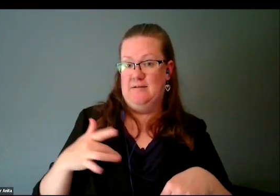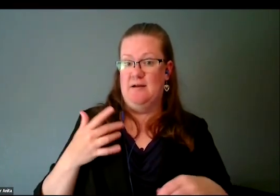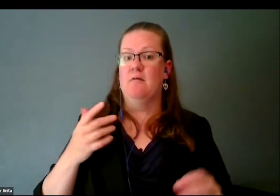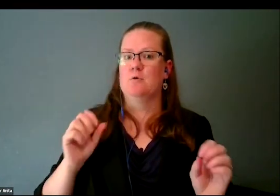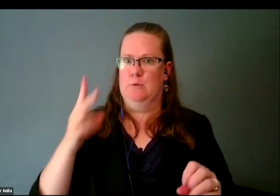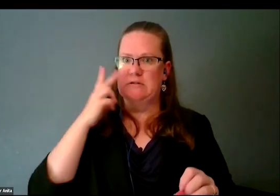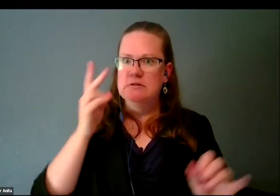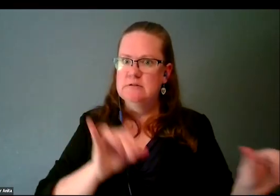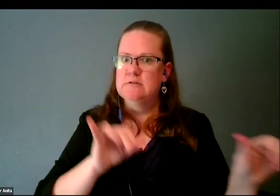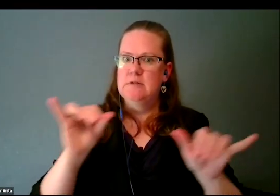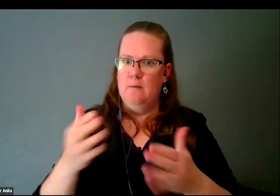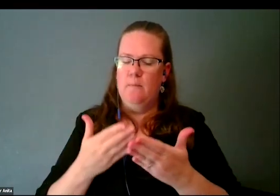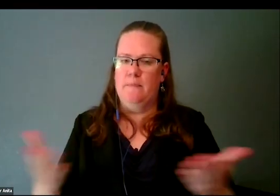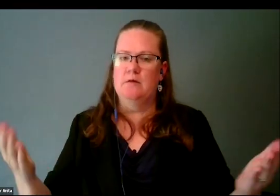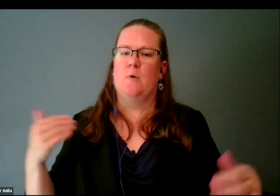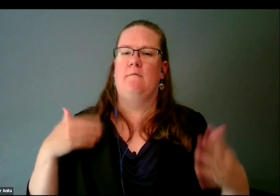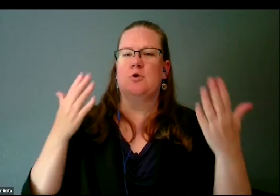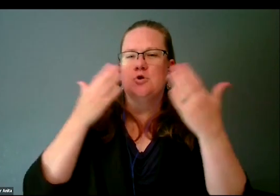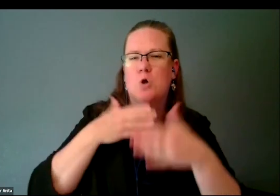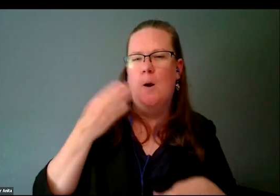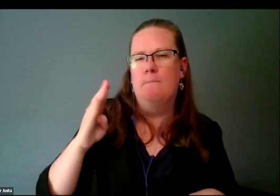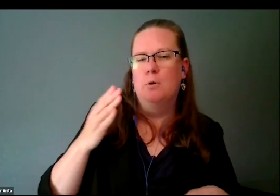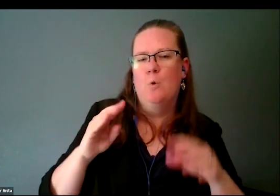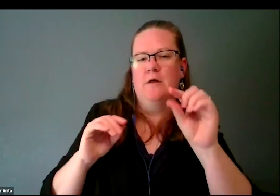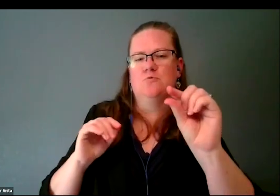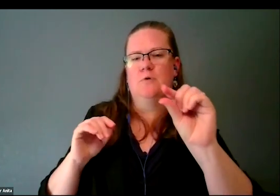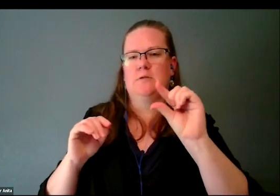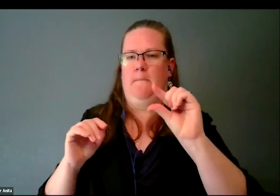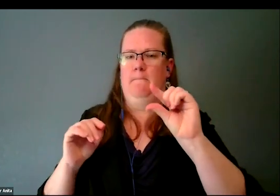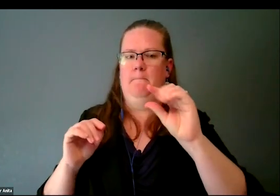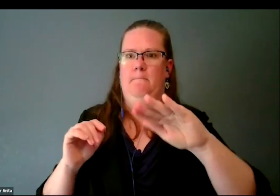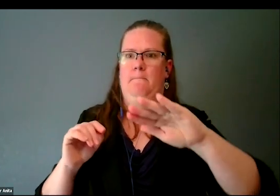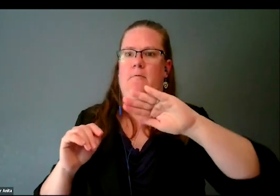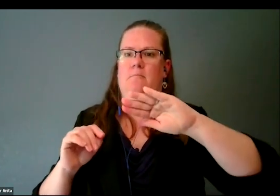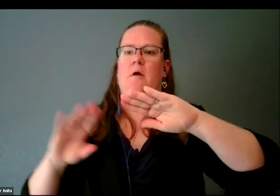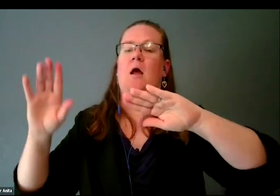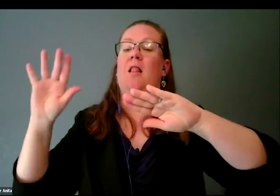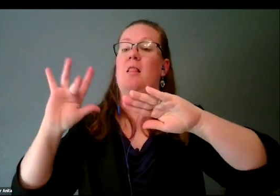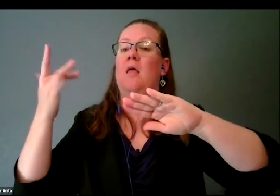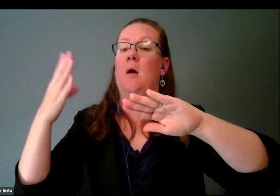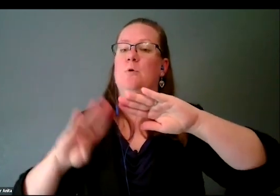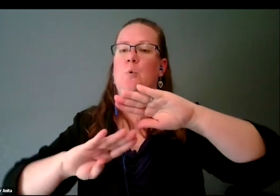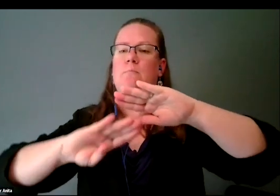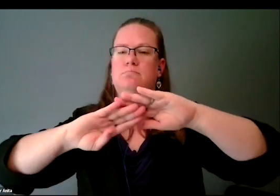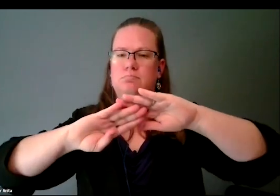There's a dark blue that's raised up above everything else, and there's a light blue that's just below that.